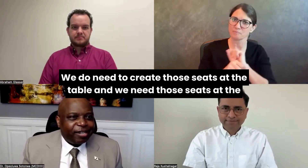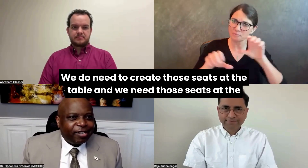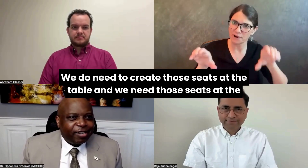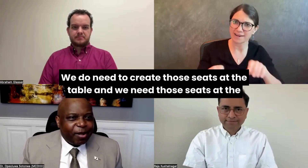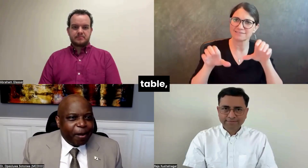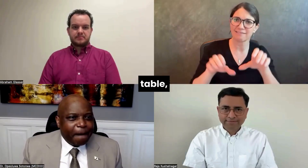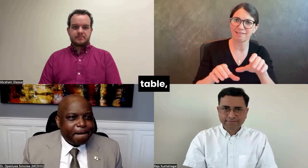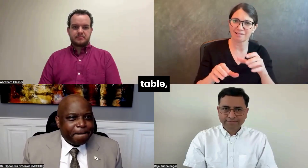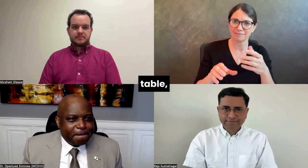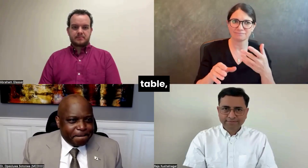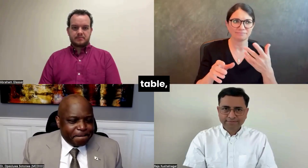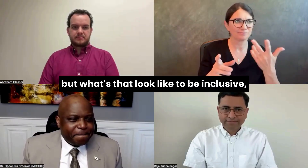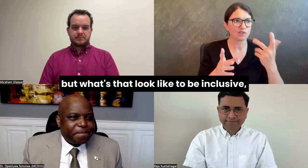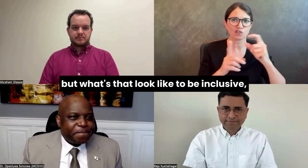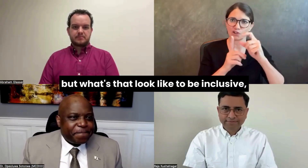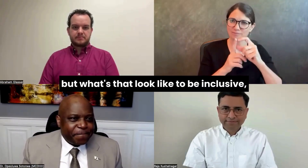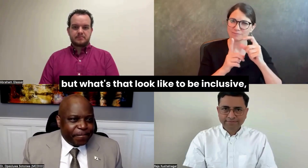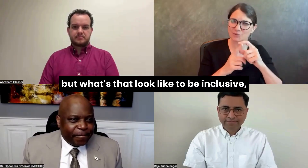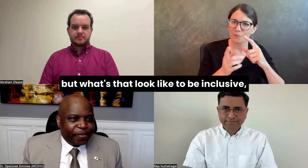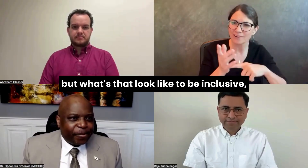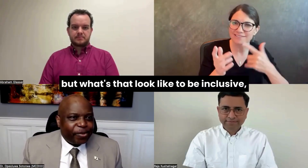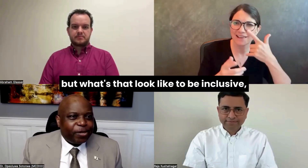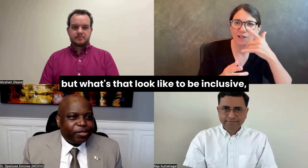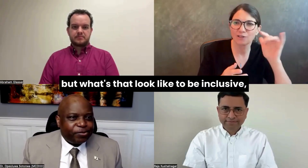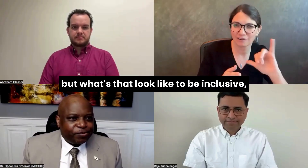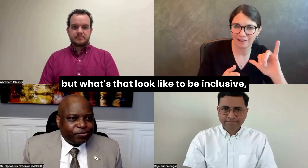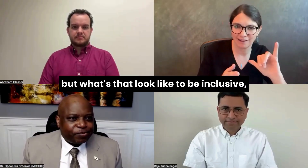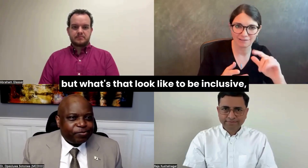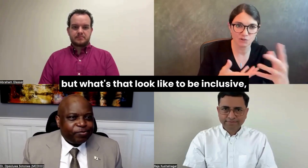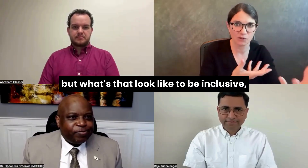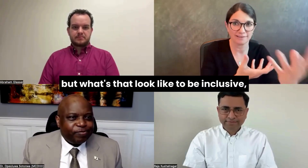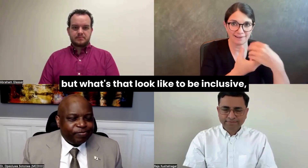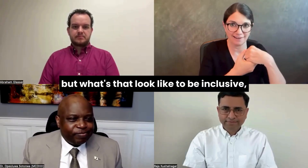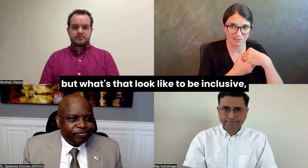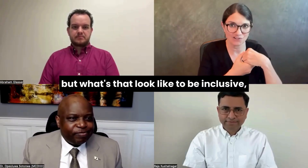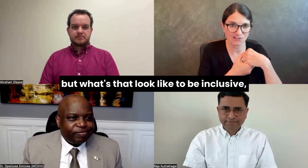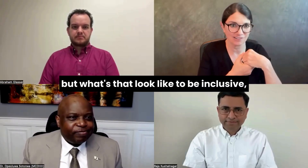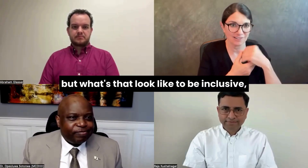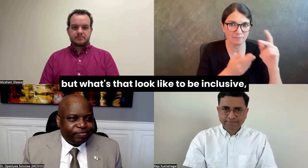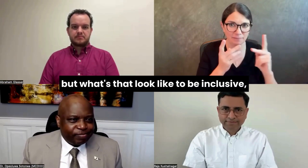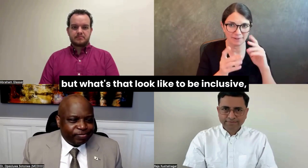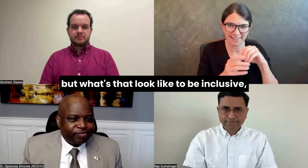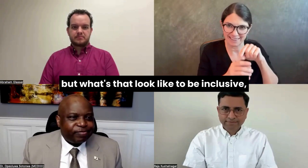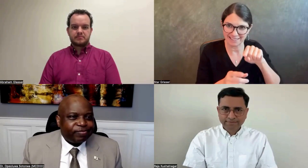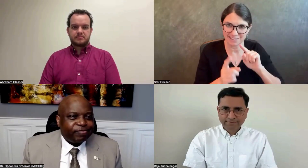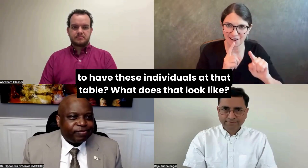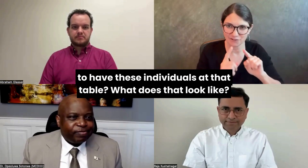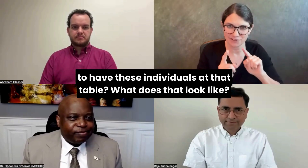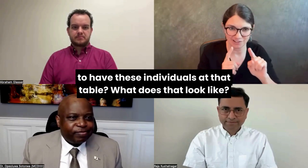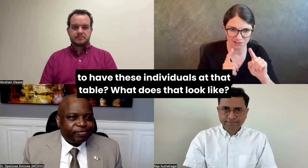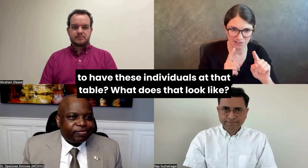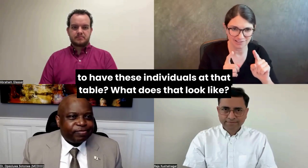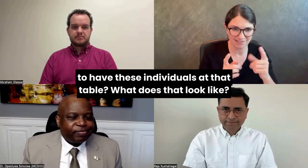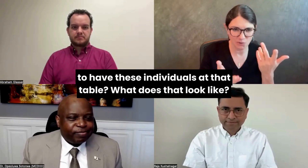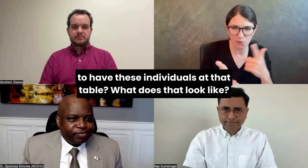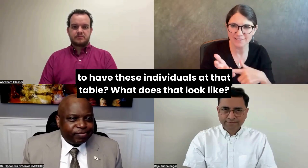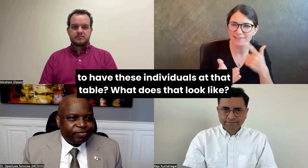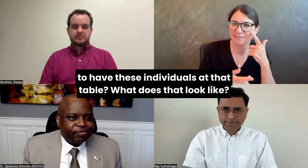but what's that look like to be inclusive, to have these individuals at that table? What does that look like?